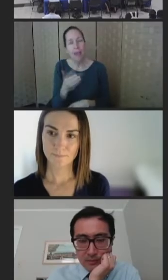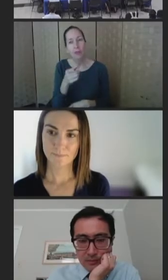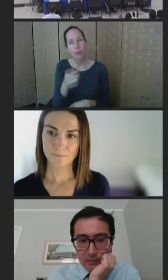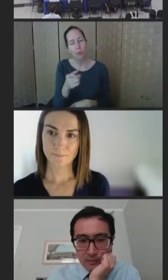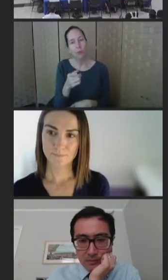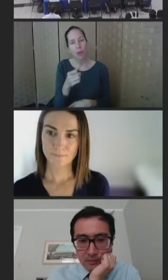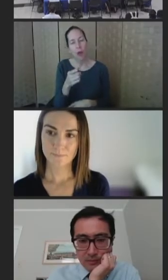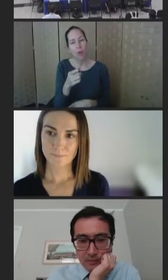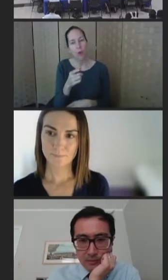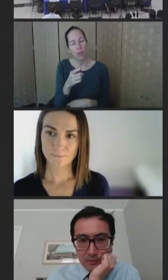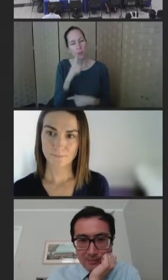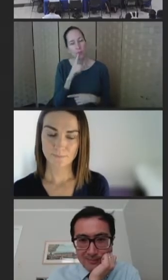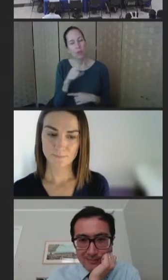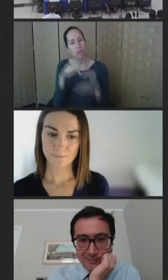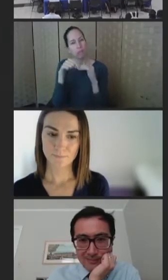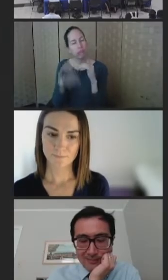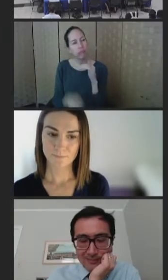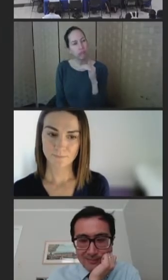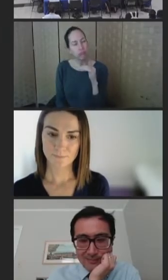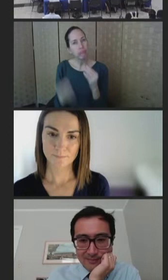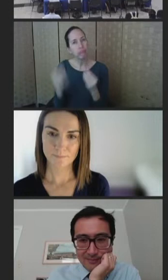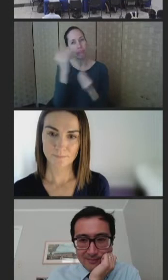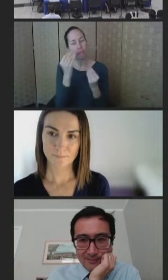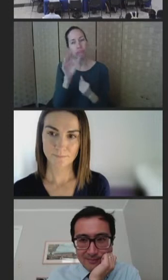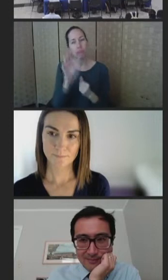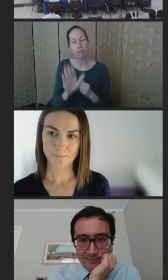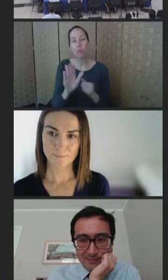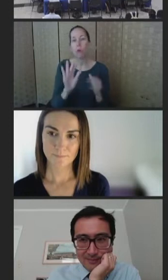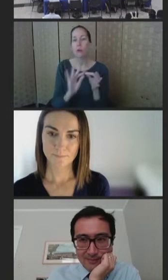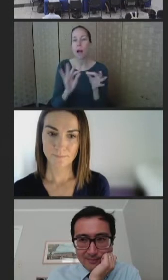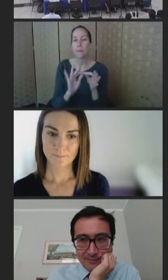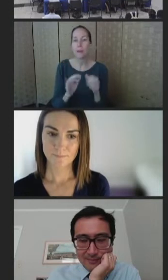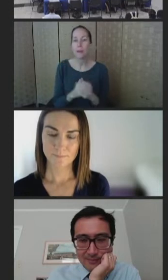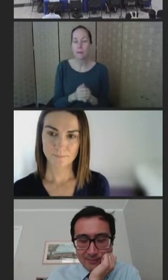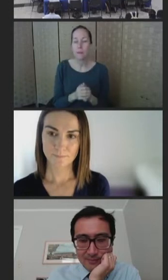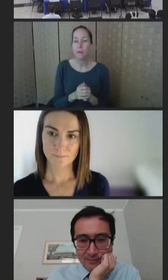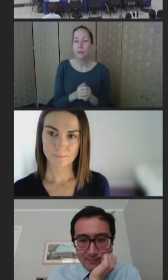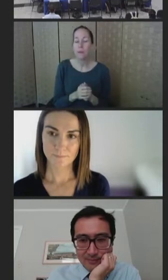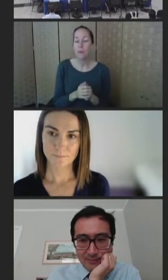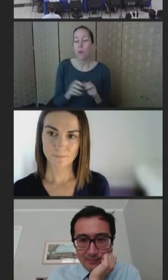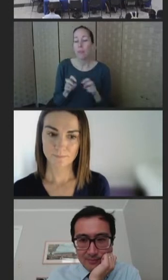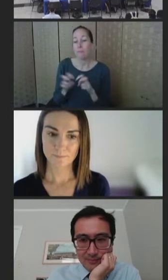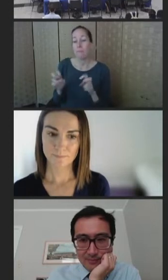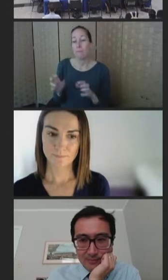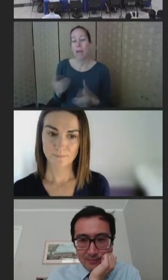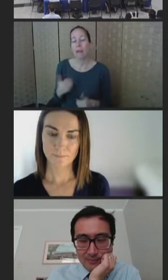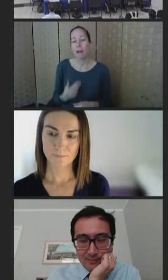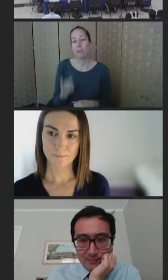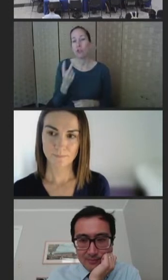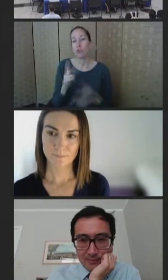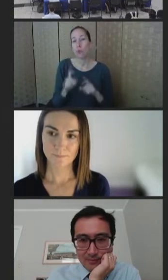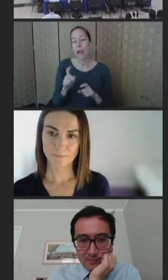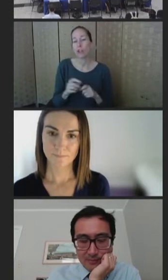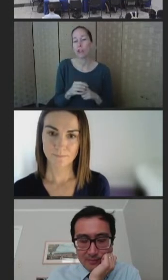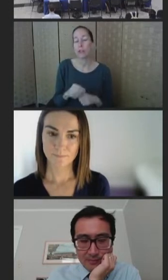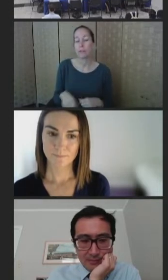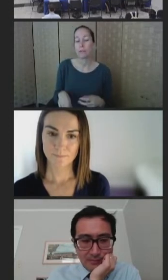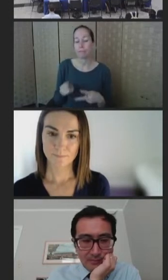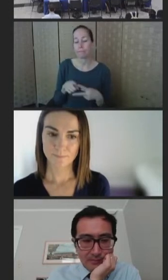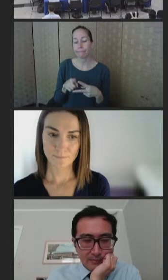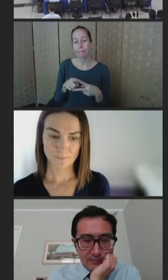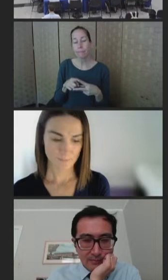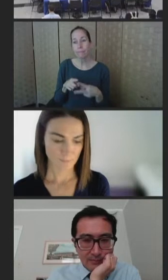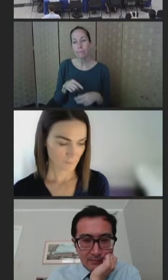great panel. I had two questions. One, given Dr. Smith-Greenaway's emphasis on age and bereavement.